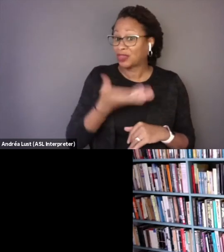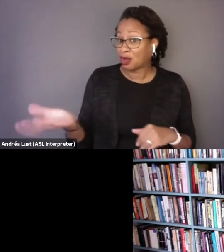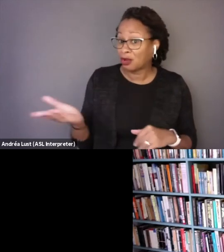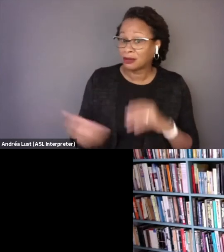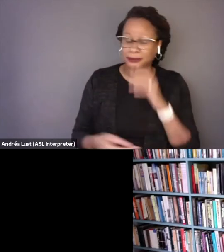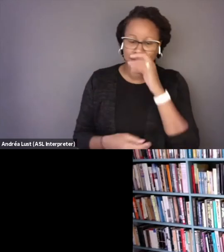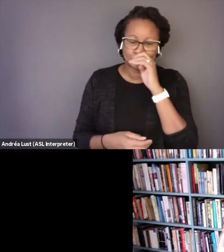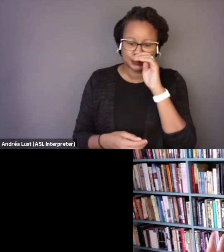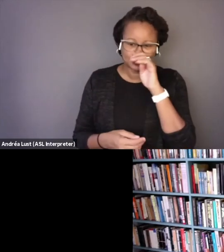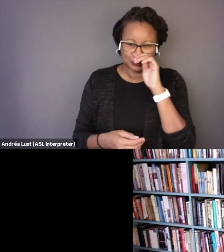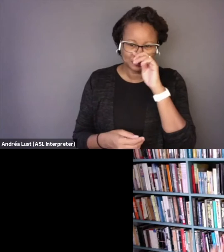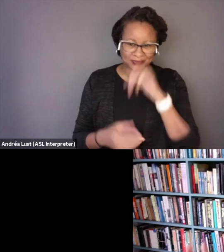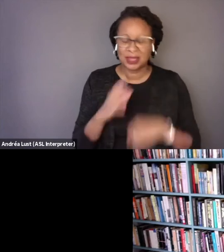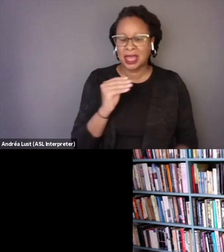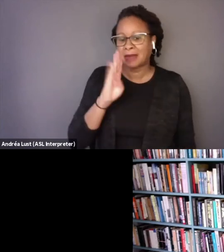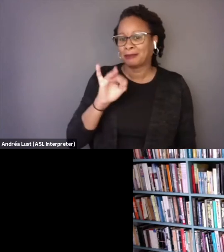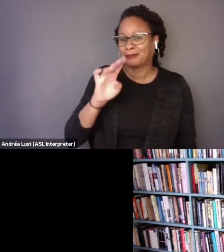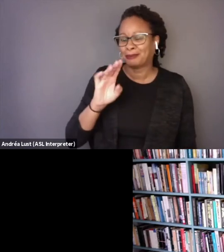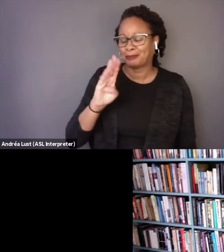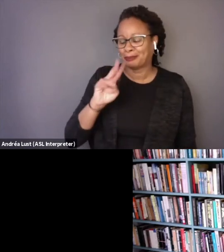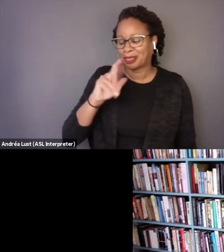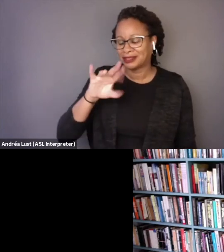And building out from there was the way